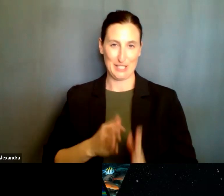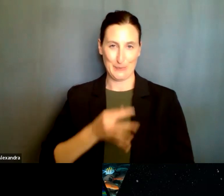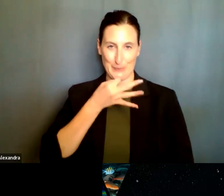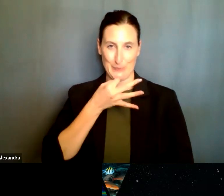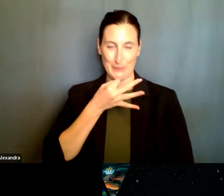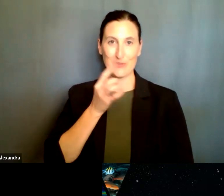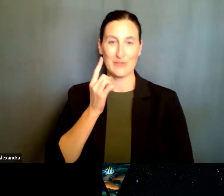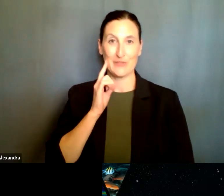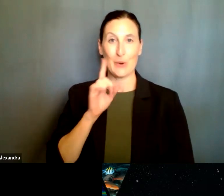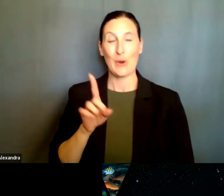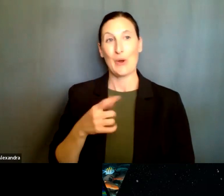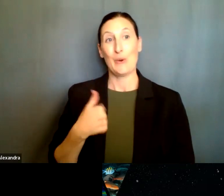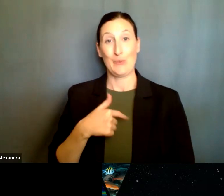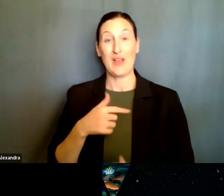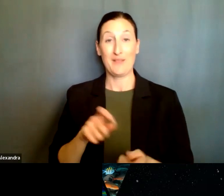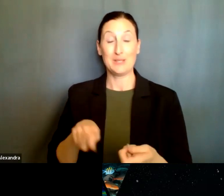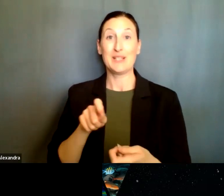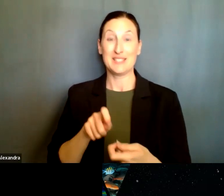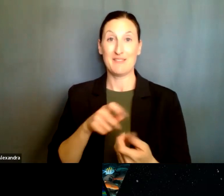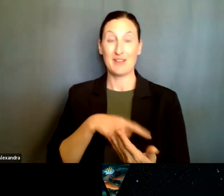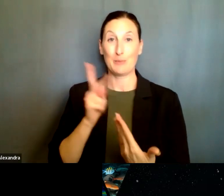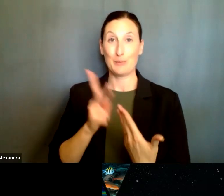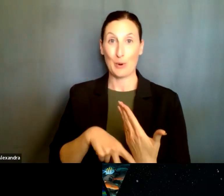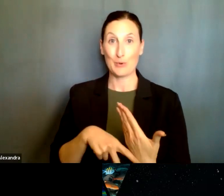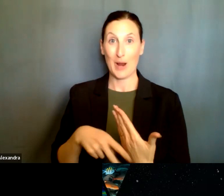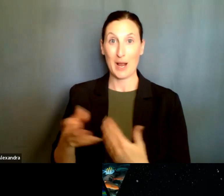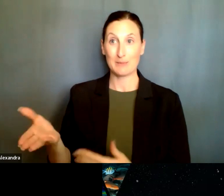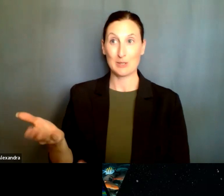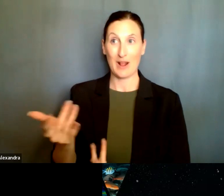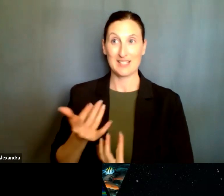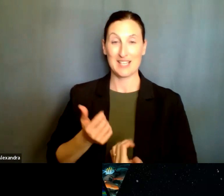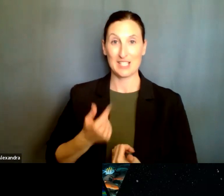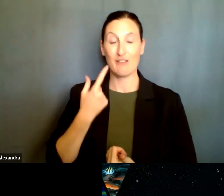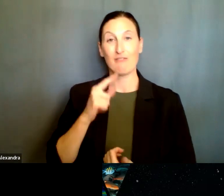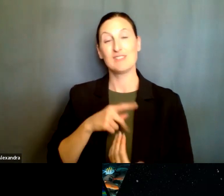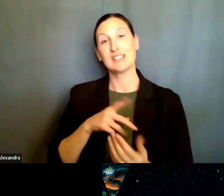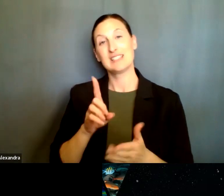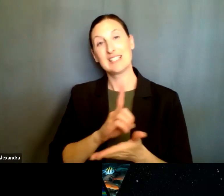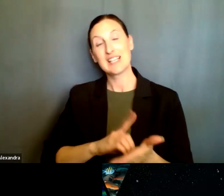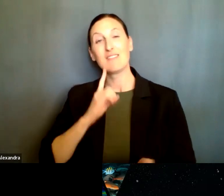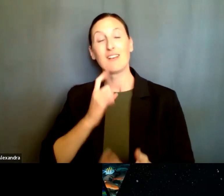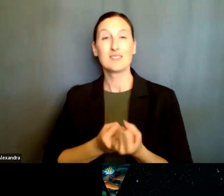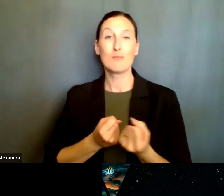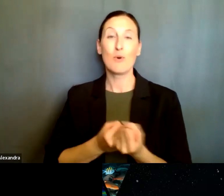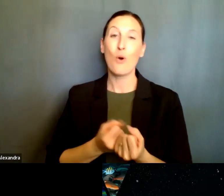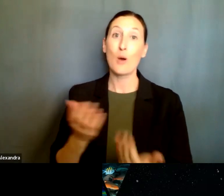Sciences. We have a specific program solicitation that's designed to support proposals for conferences